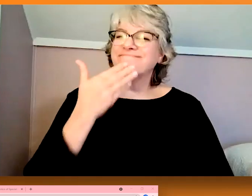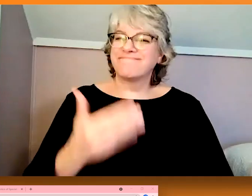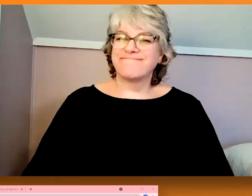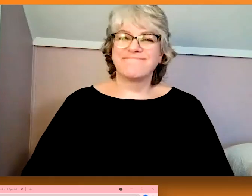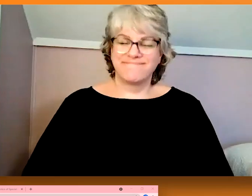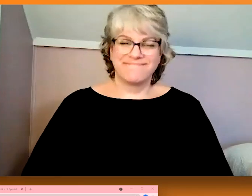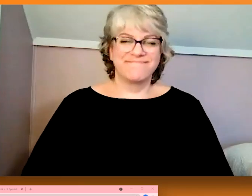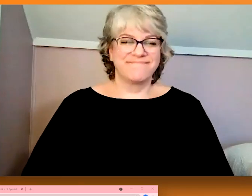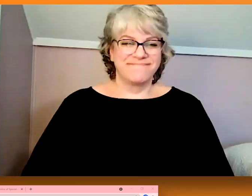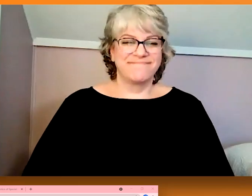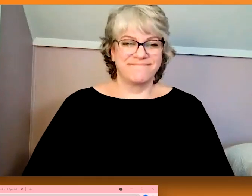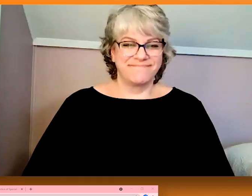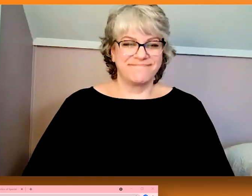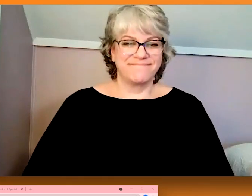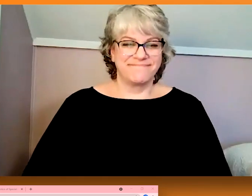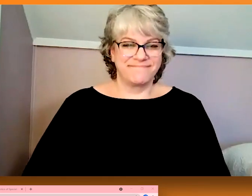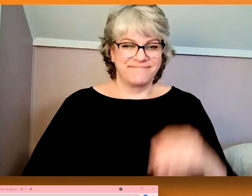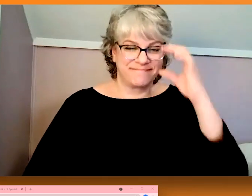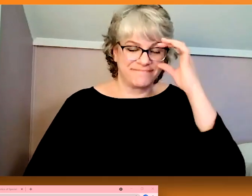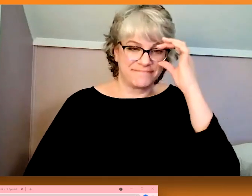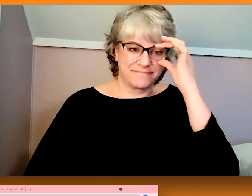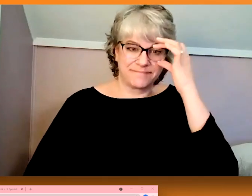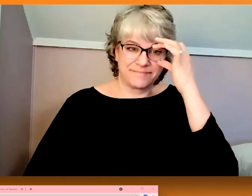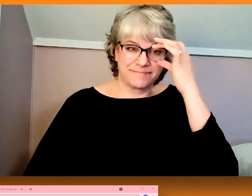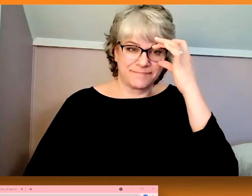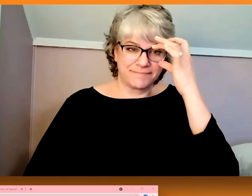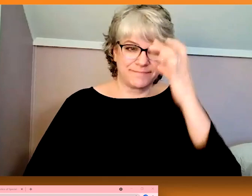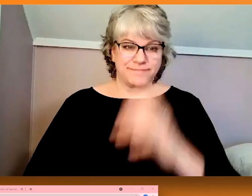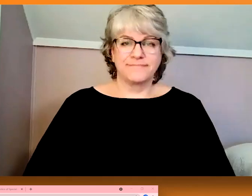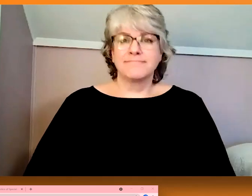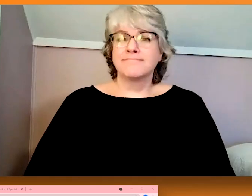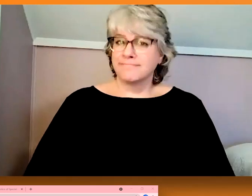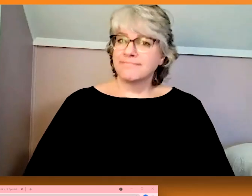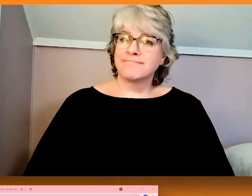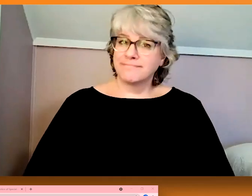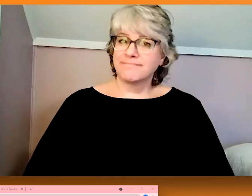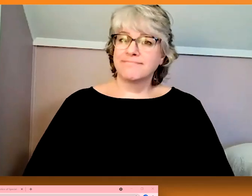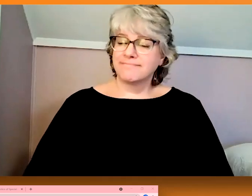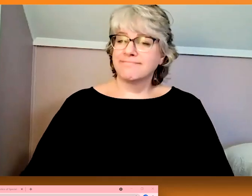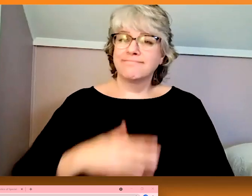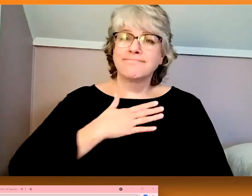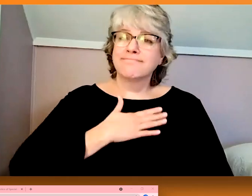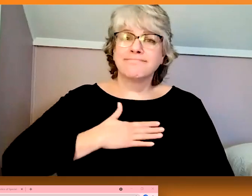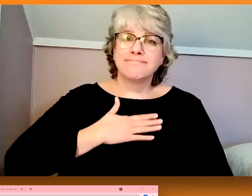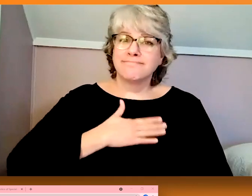Thank you, Nancy. So please feel free